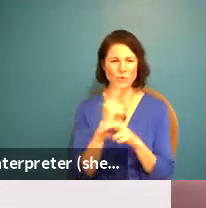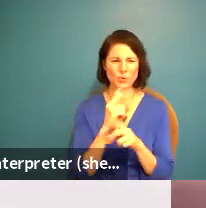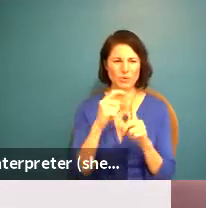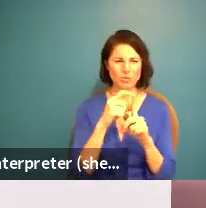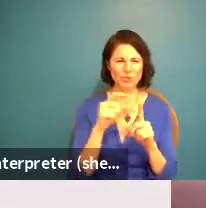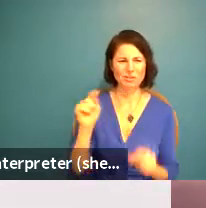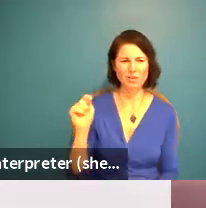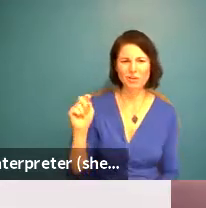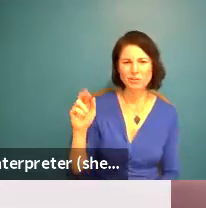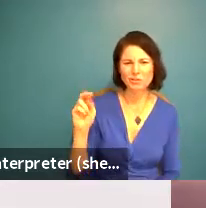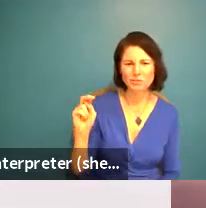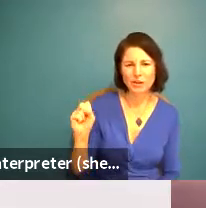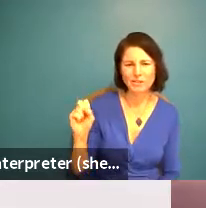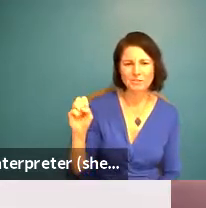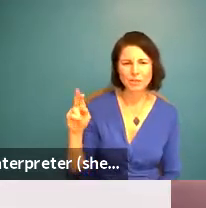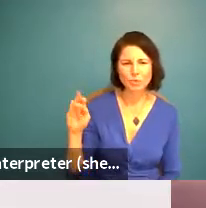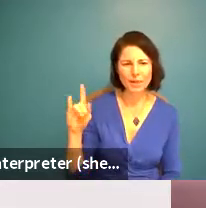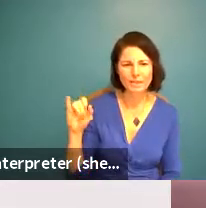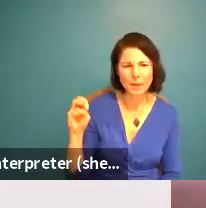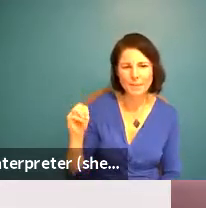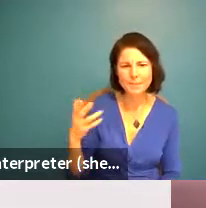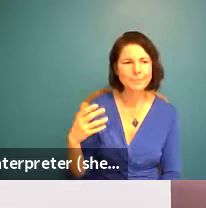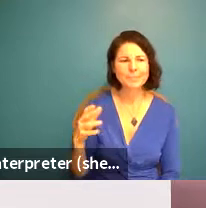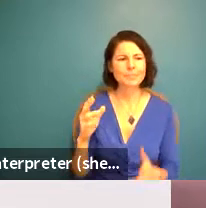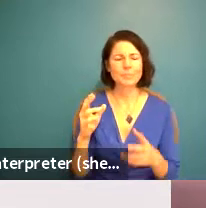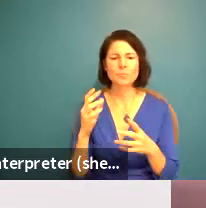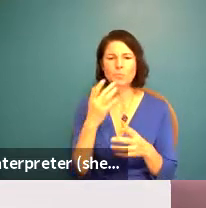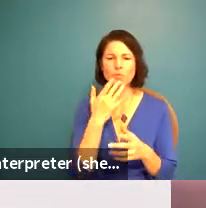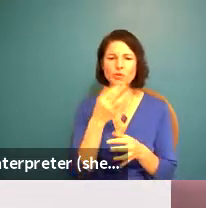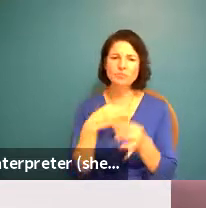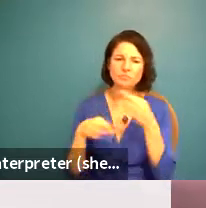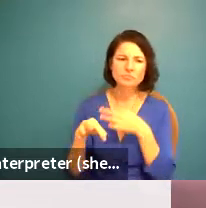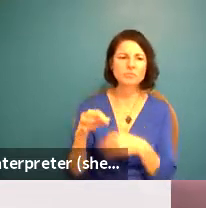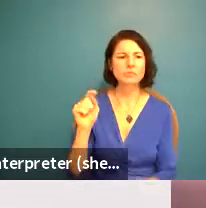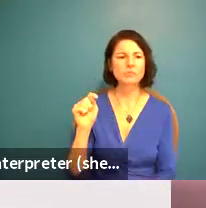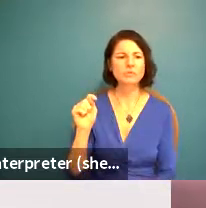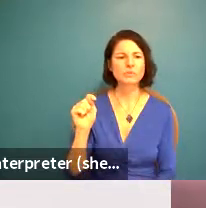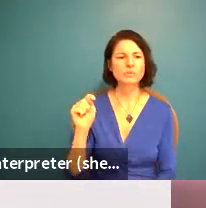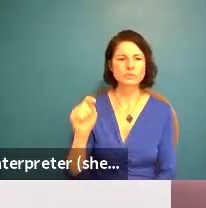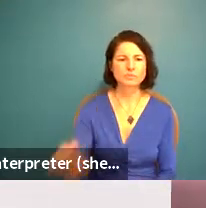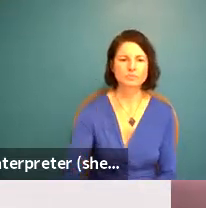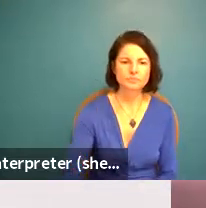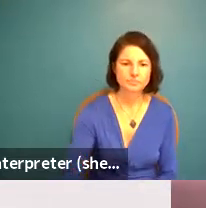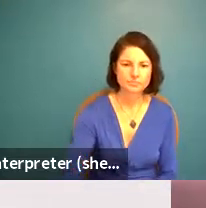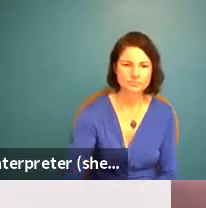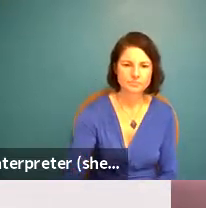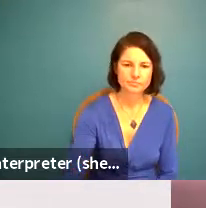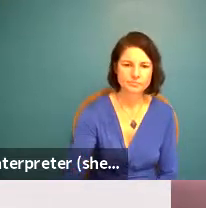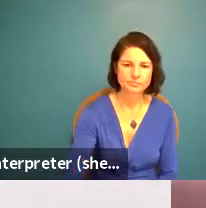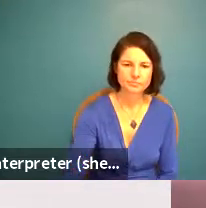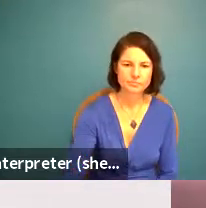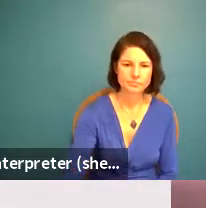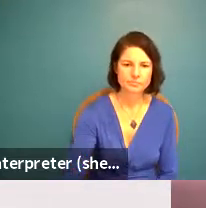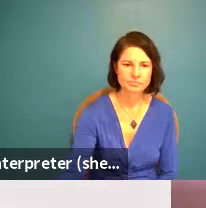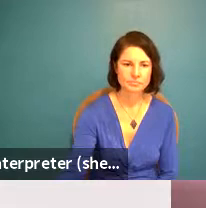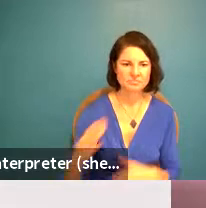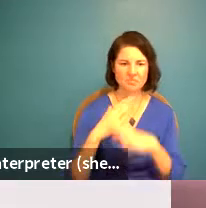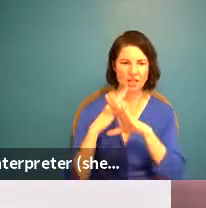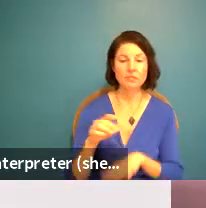term gender diversity. We also avoid using the word transsexual at all really, and we avoid using the word transgender as though